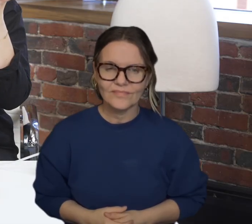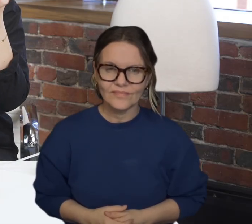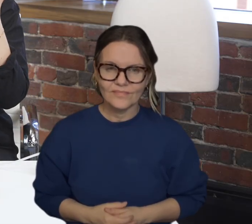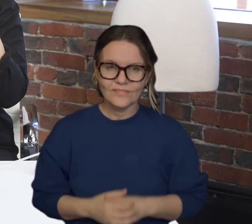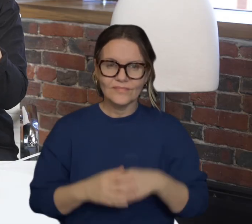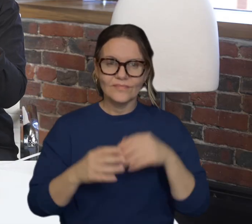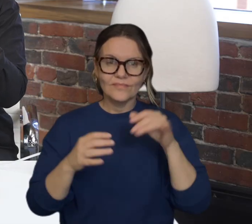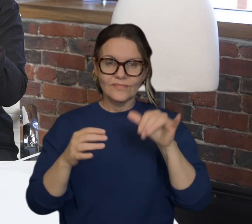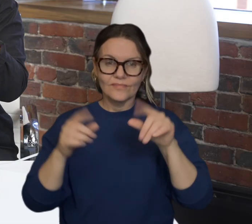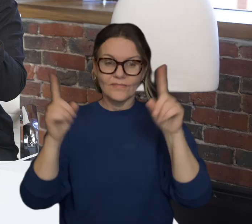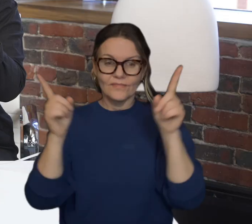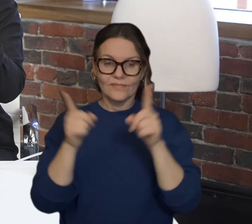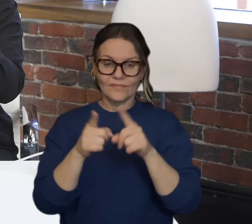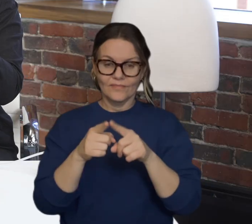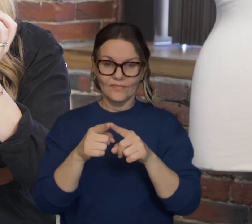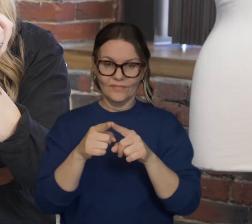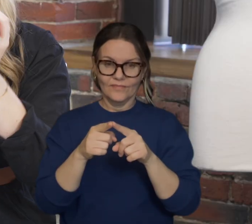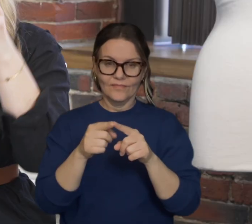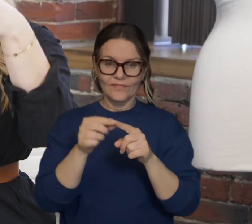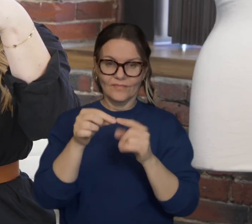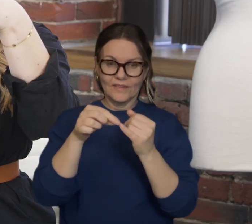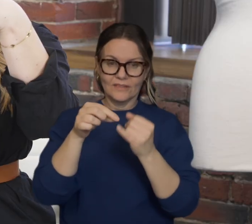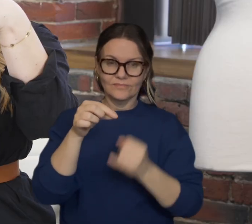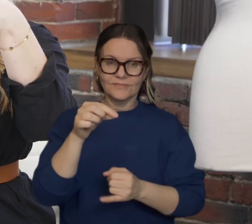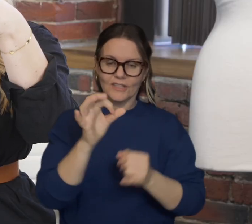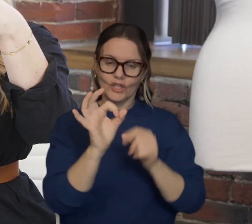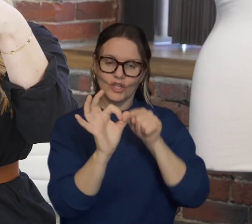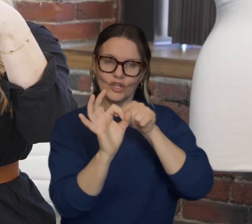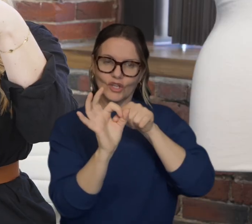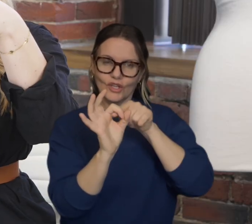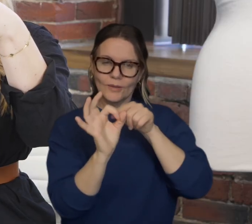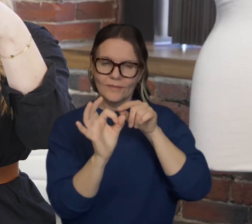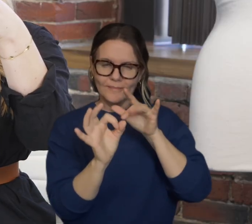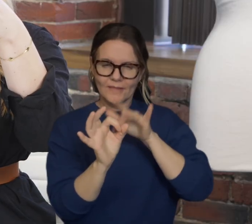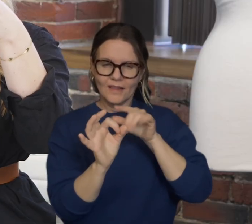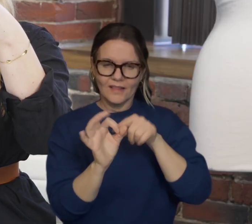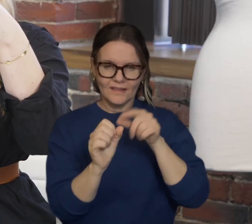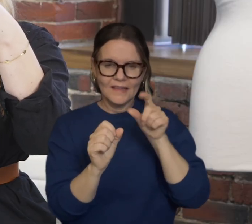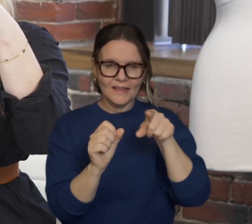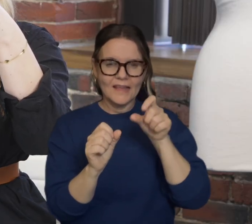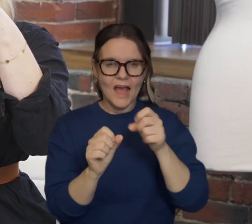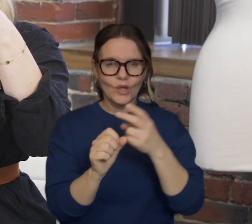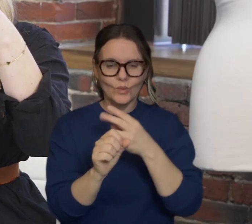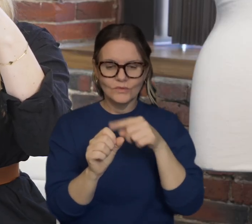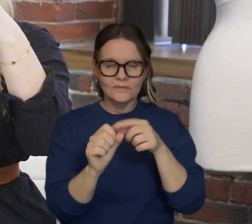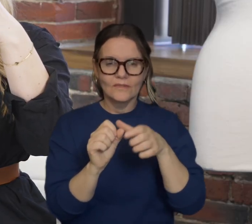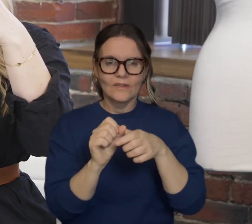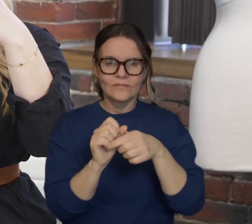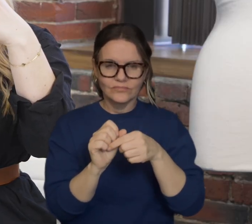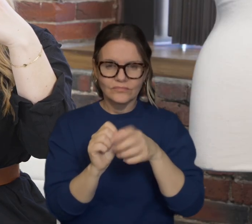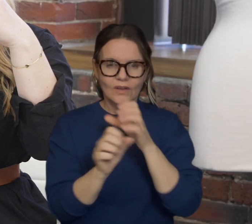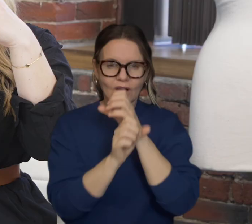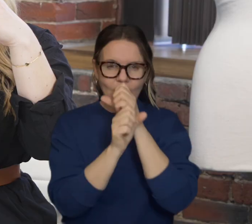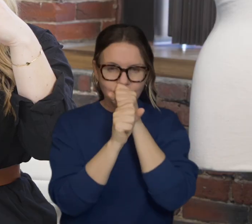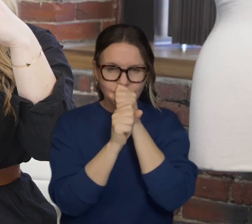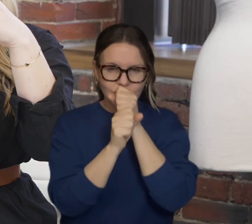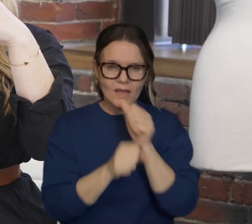and the tubing splitter has an actual little stopper that you can use to block off air flow